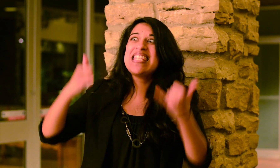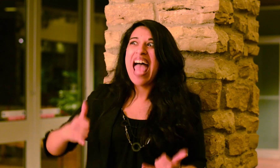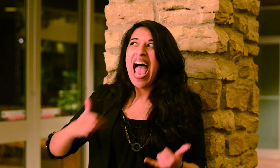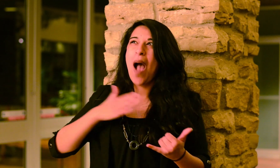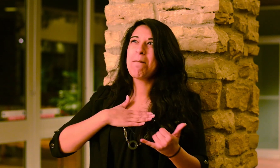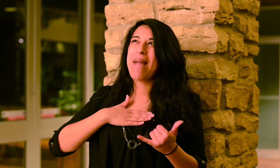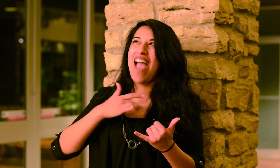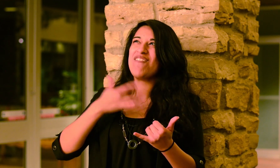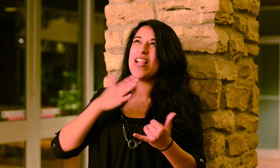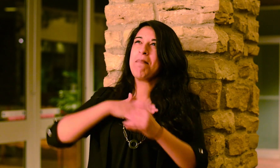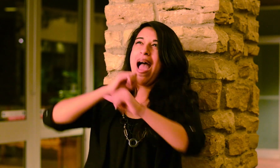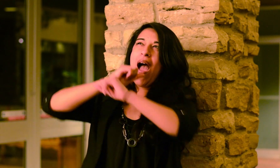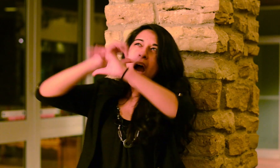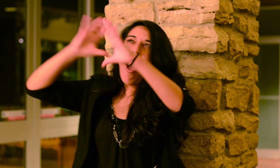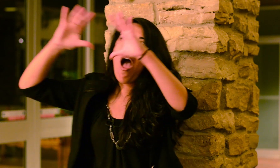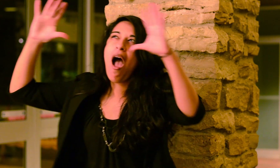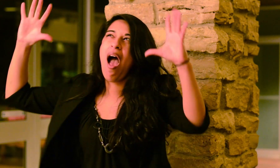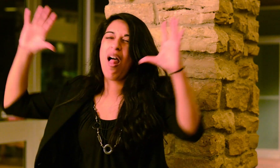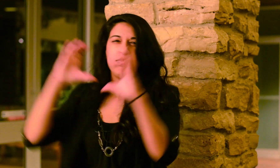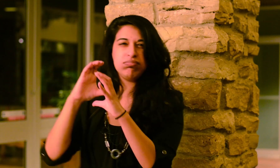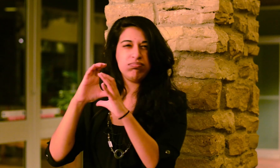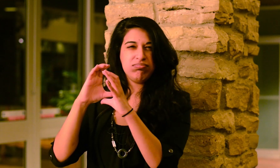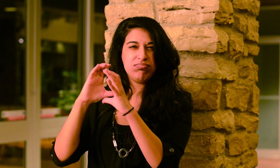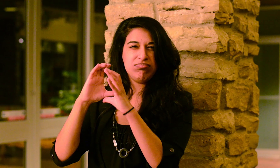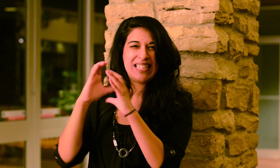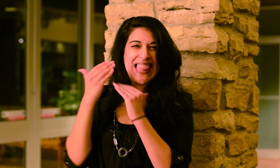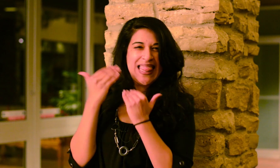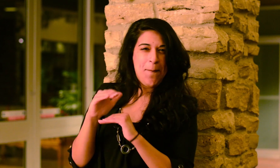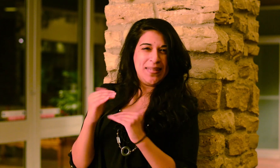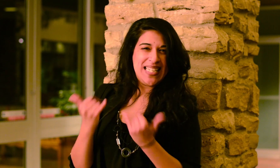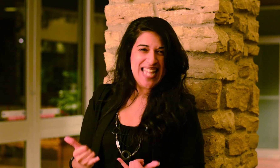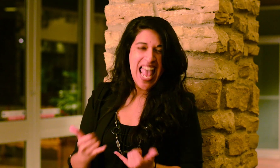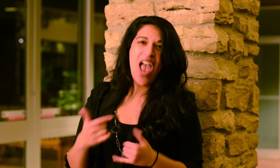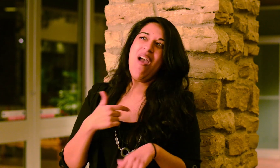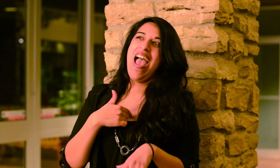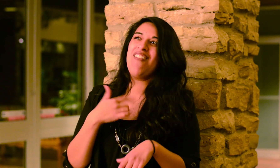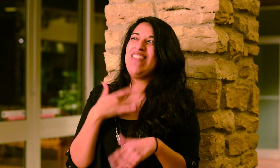I feel like after the meeting, my dream shrank. My opportunities have decreased.